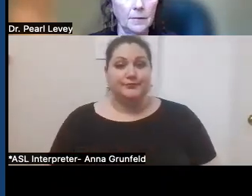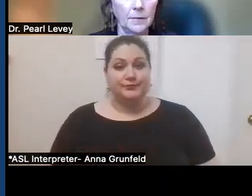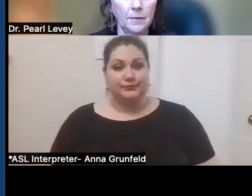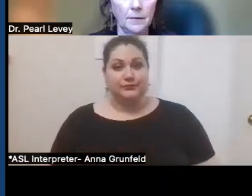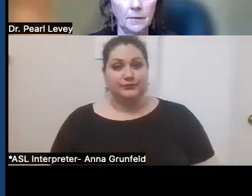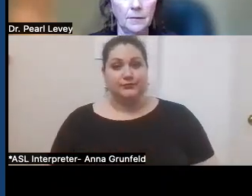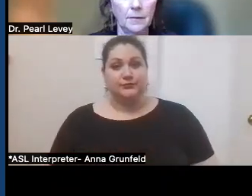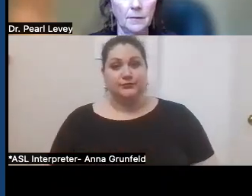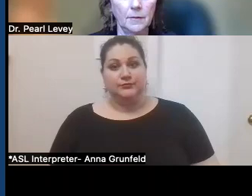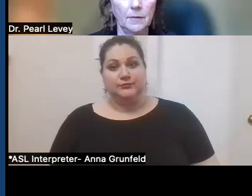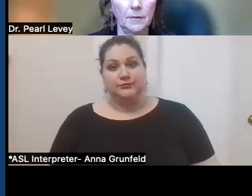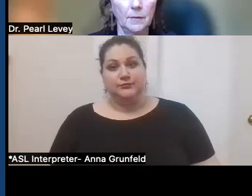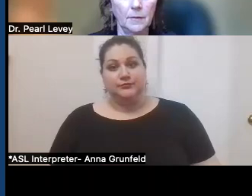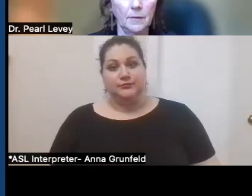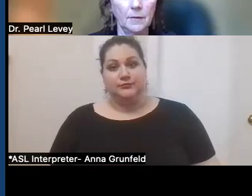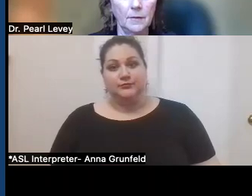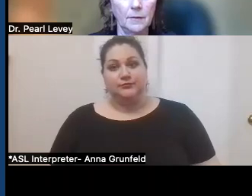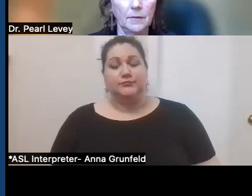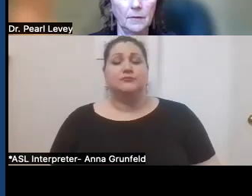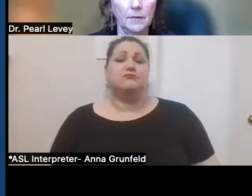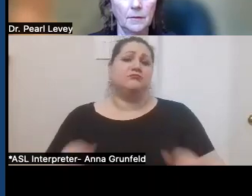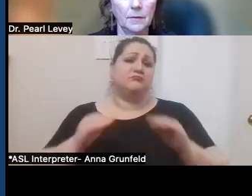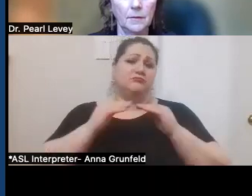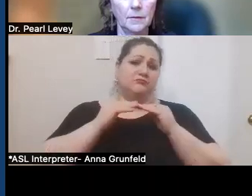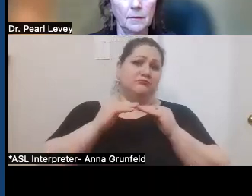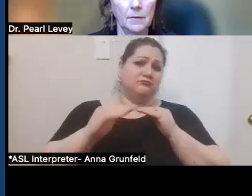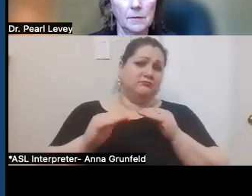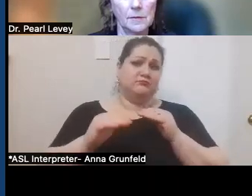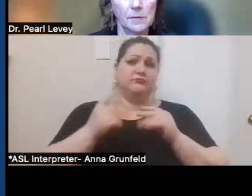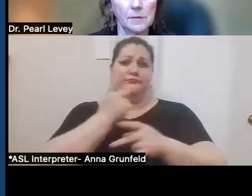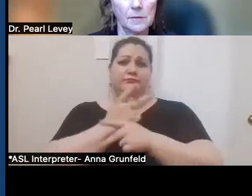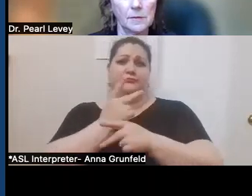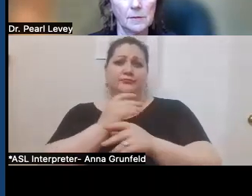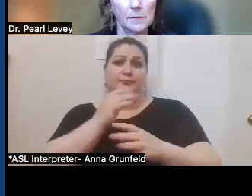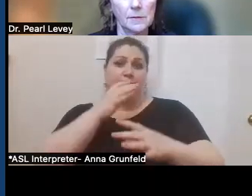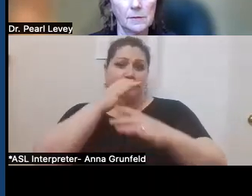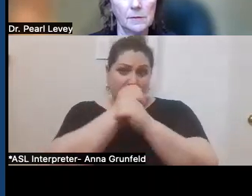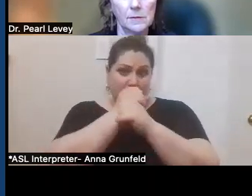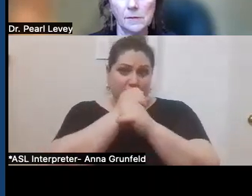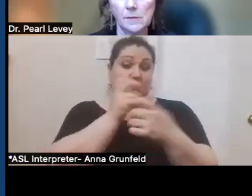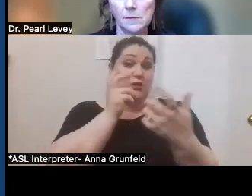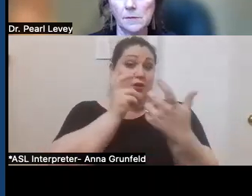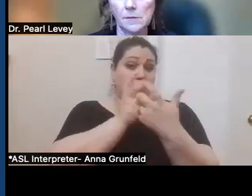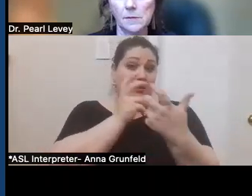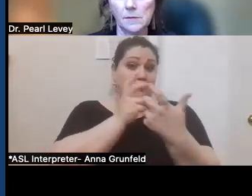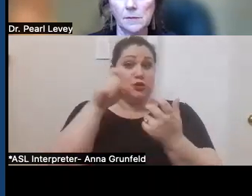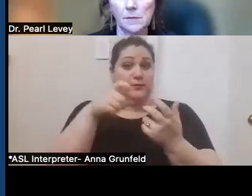So it leads into maintaining confidentiality. So accommodations must be discussed with a learner in a private setting.